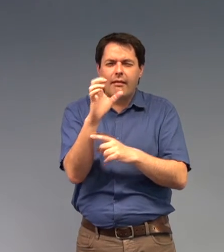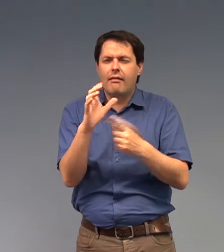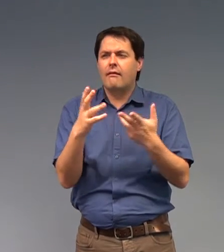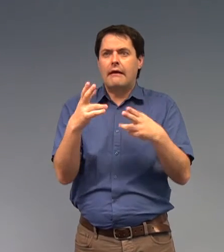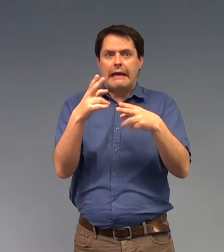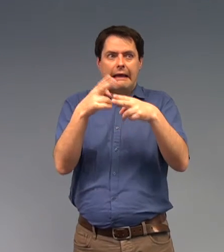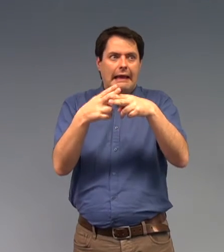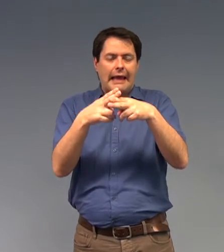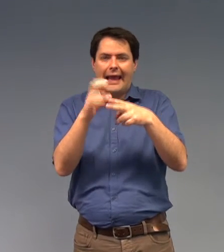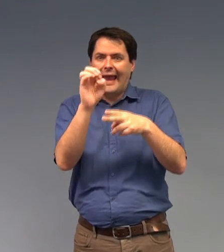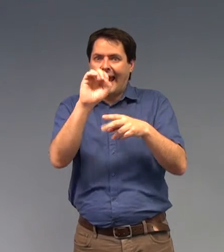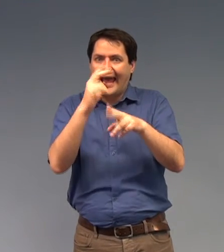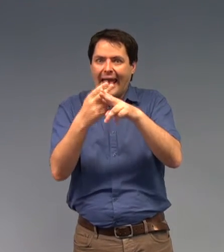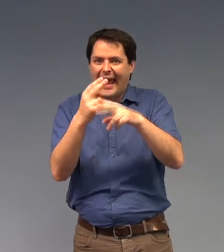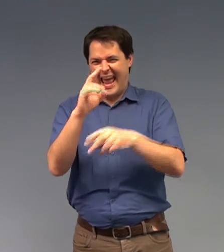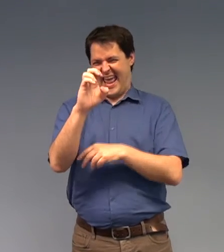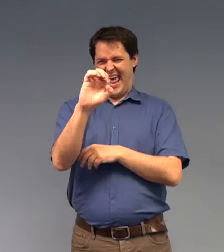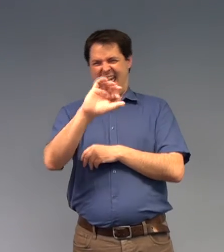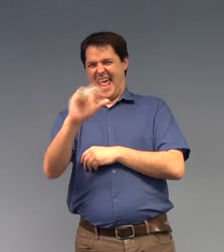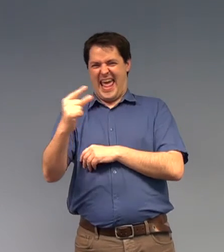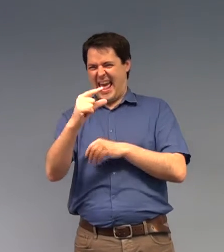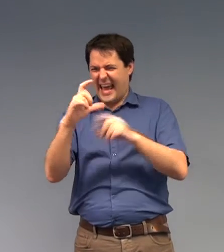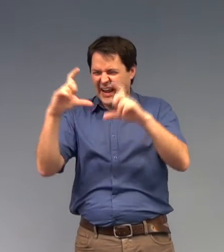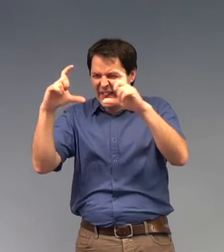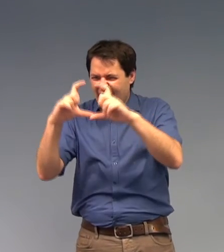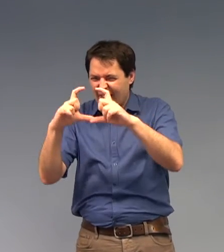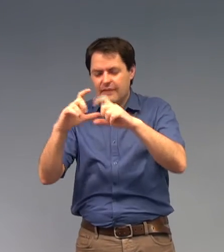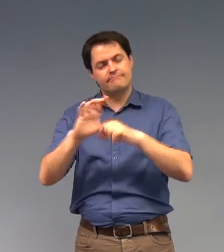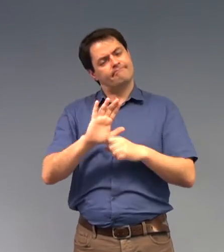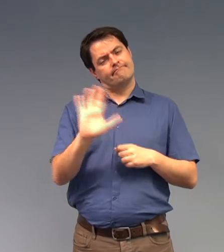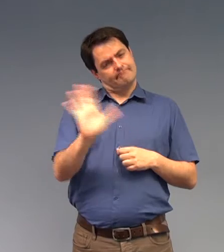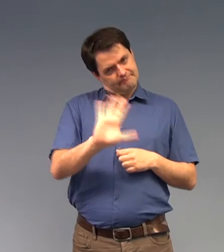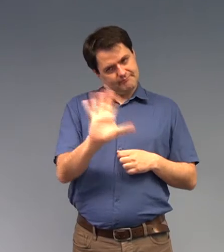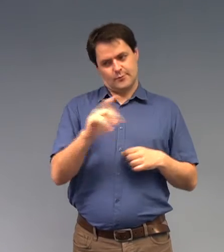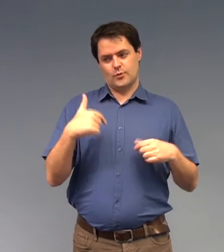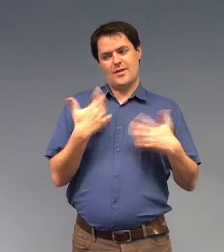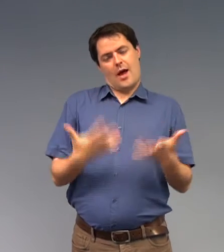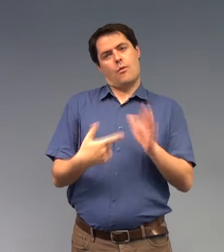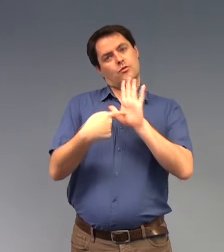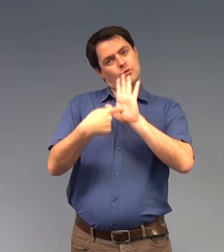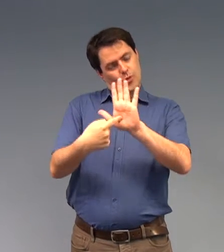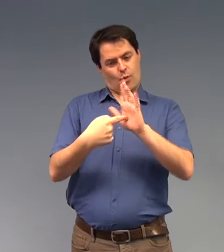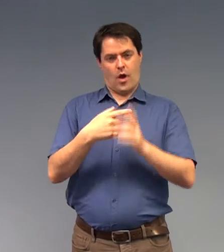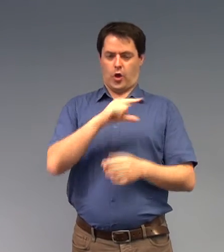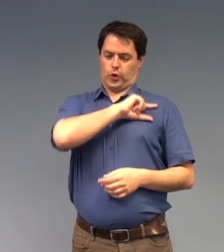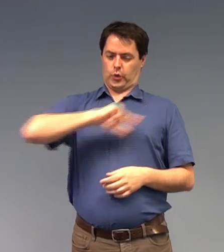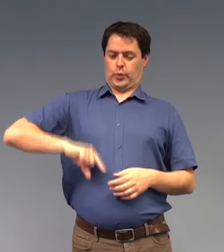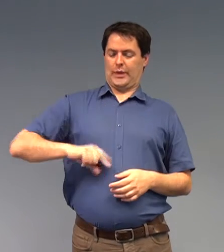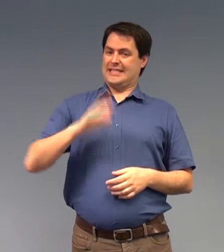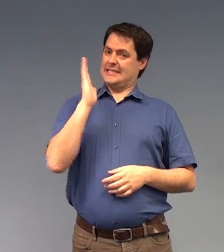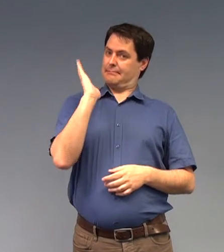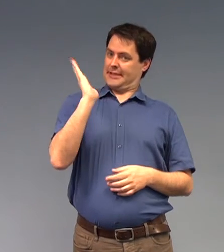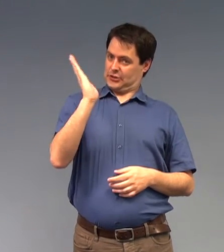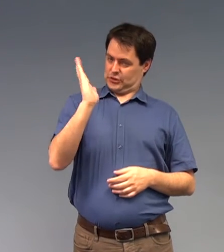Most of the time when people think about interpreted television, they often think of a small bubble or egg.